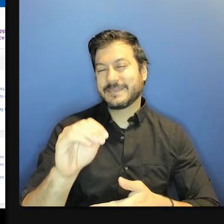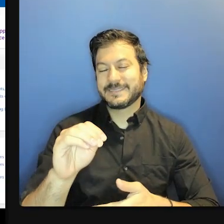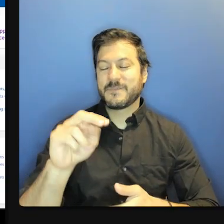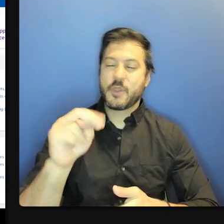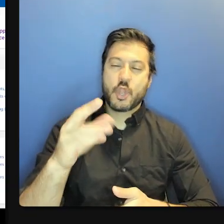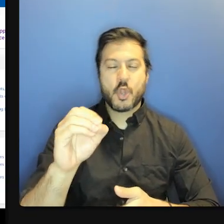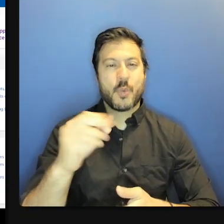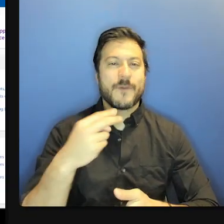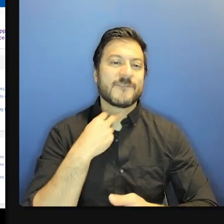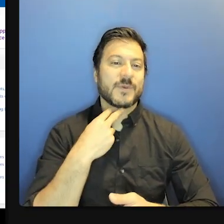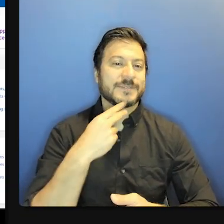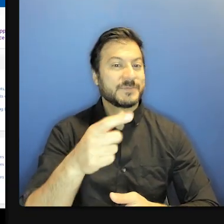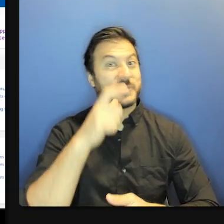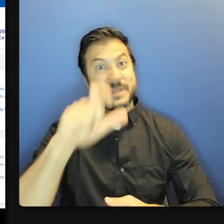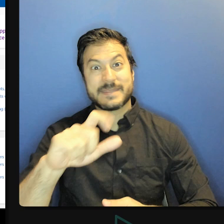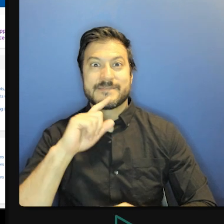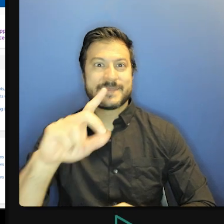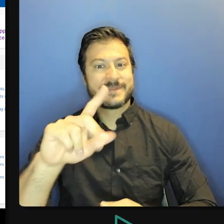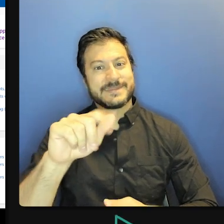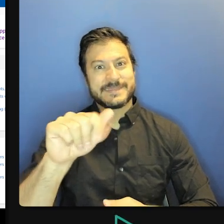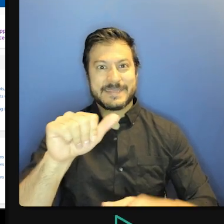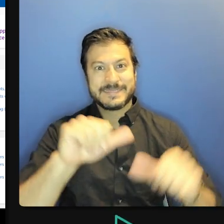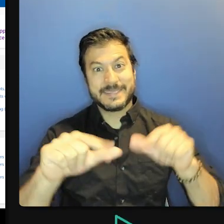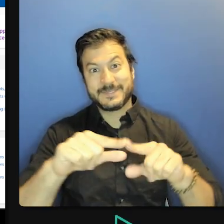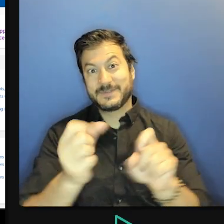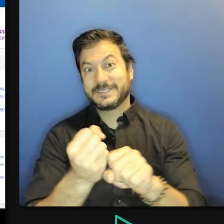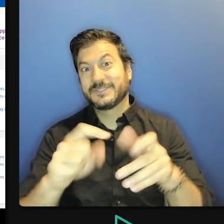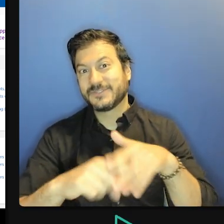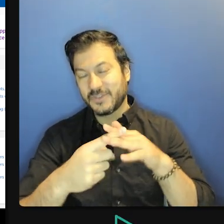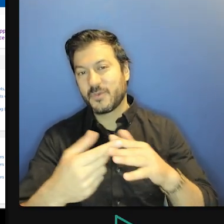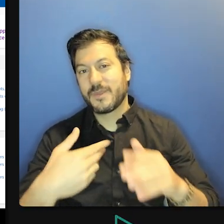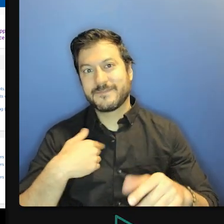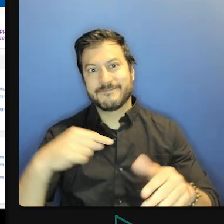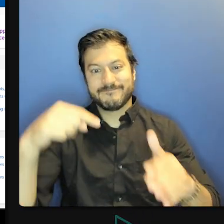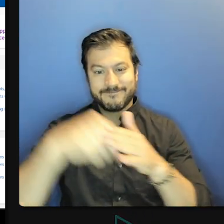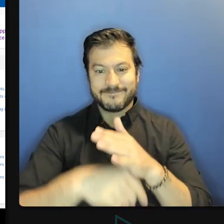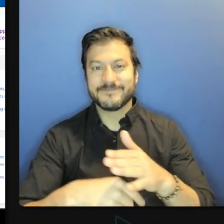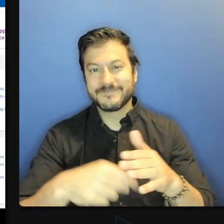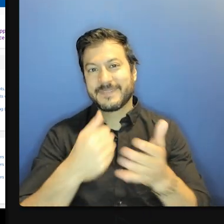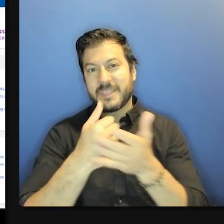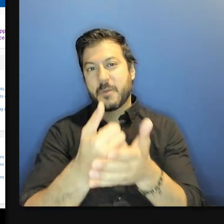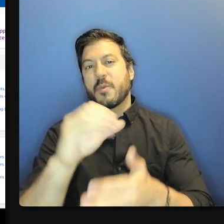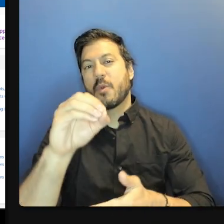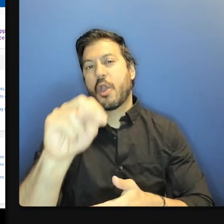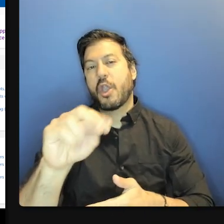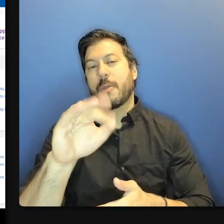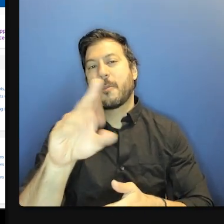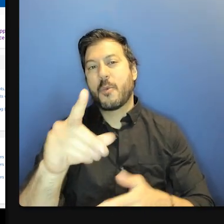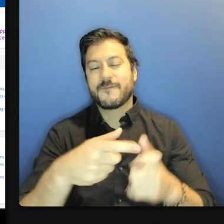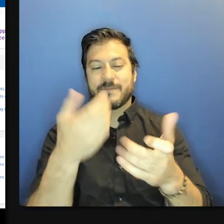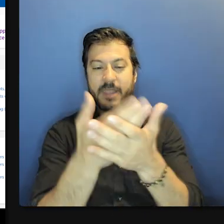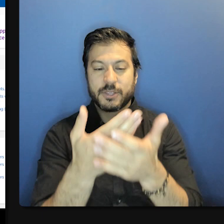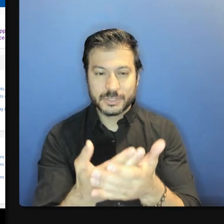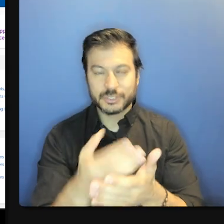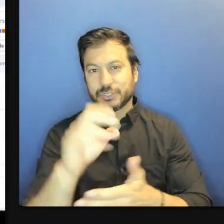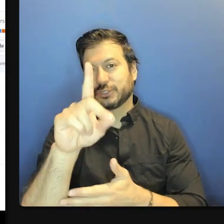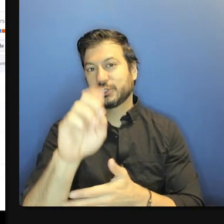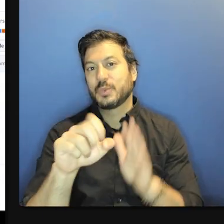You don't necessarily need to be a data scientist or your own AI expert to get started. We have comprehensive guidance to help you on-board from documentation,